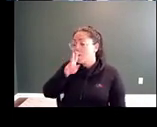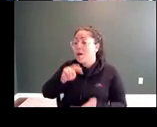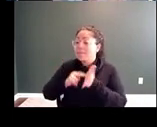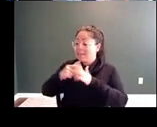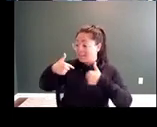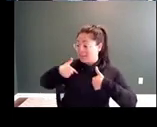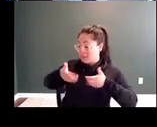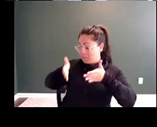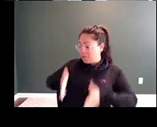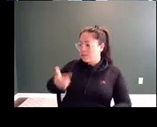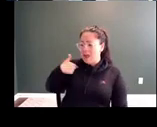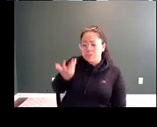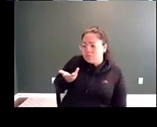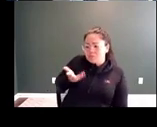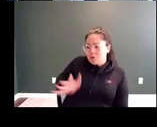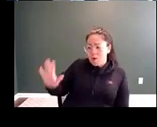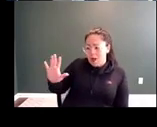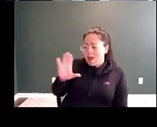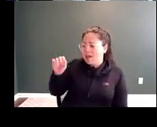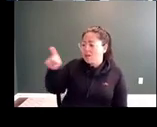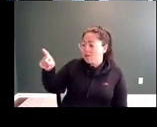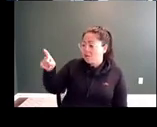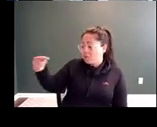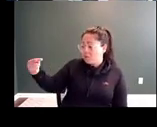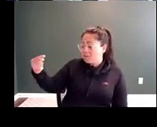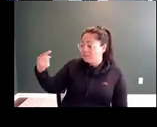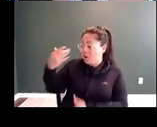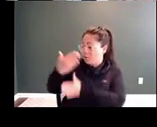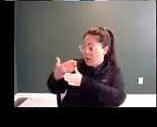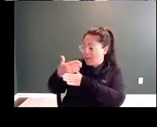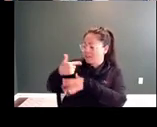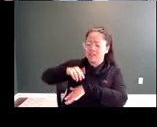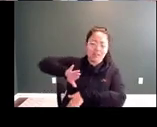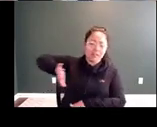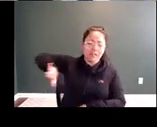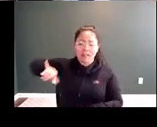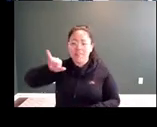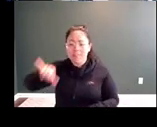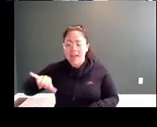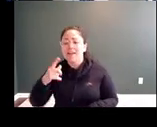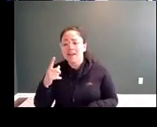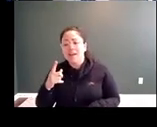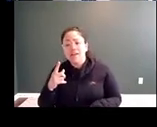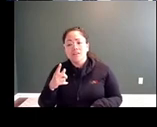and they regarded that conduct as unwelcome. All right? And communication, I have a lot of things listed there,